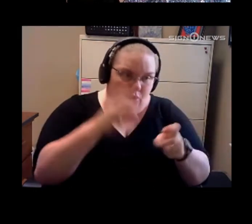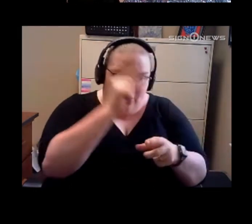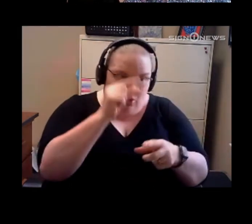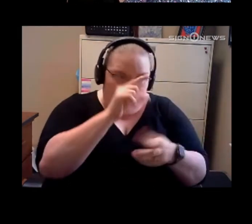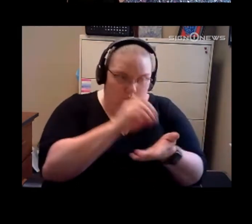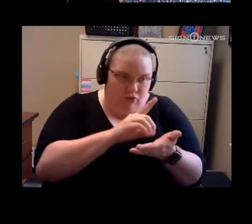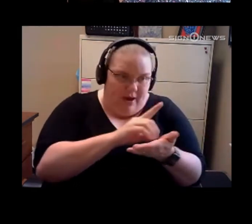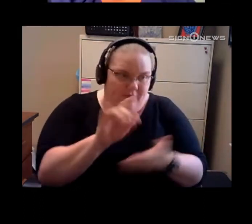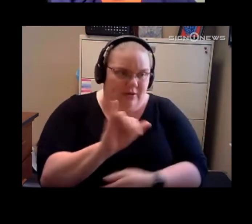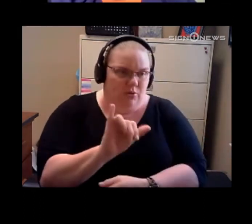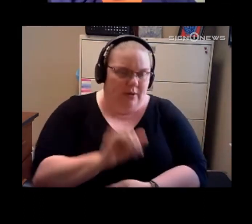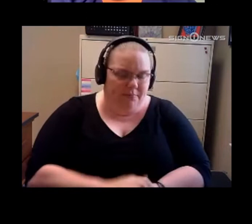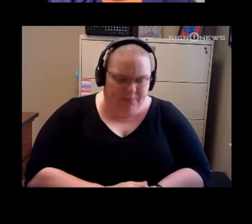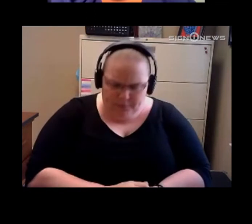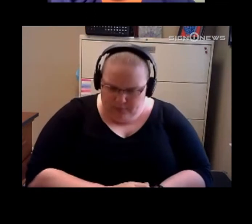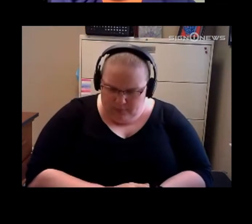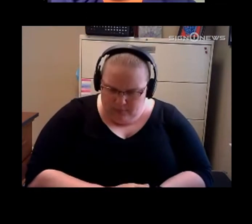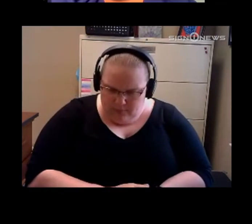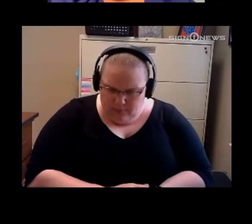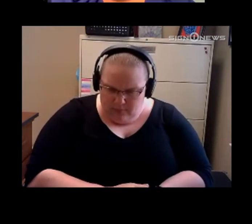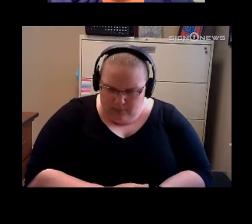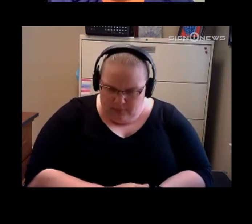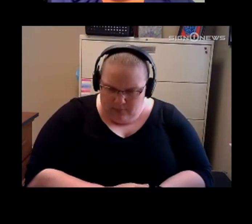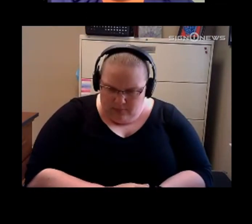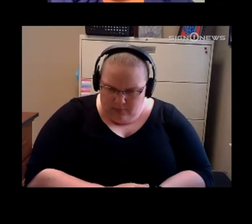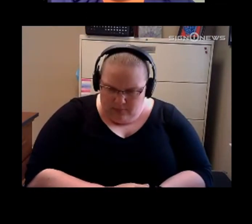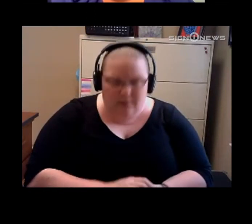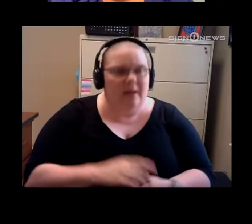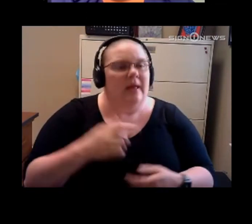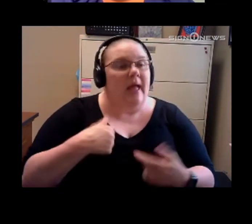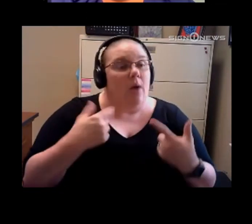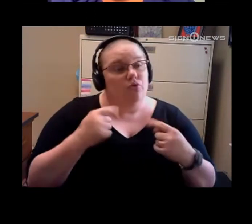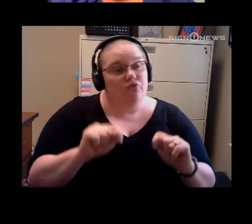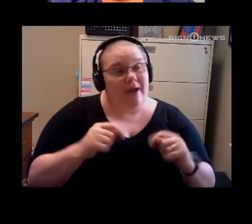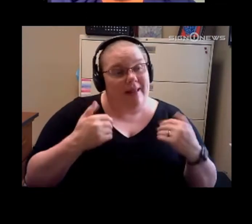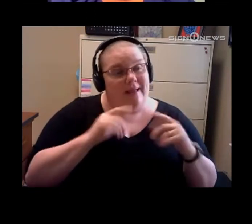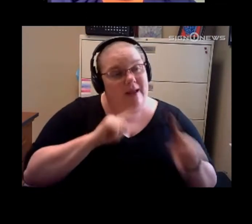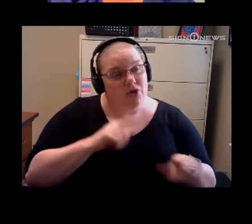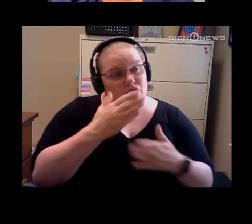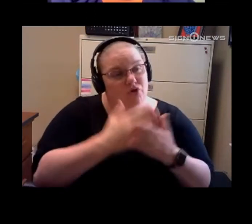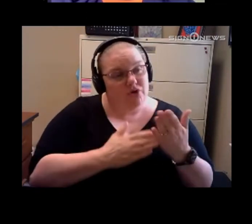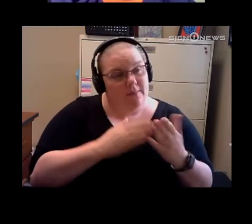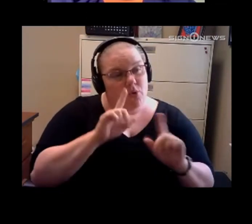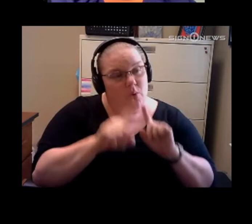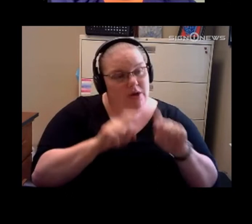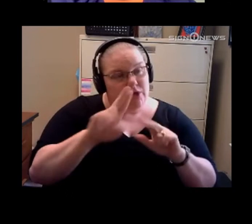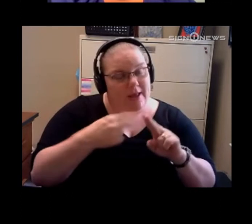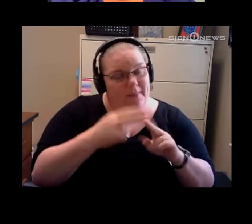and then you can tell me if I get it right or not um